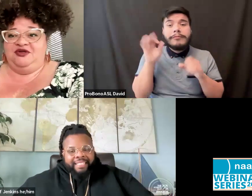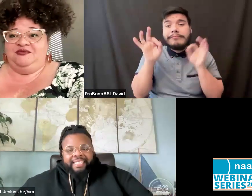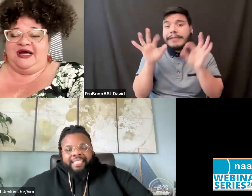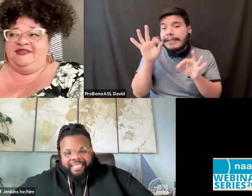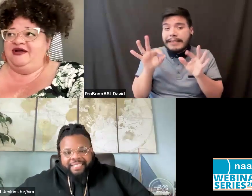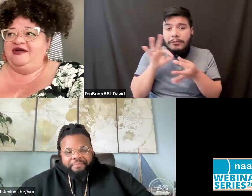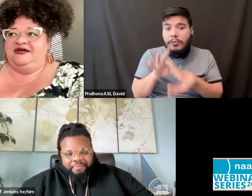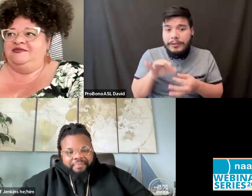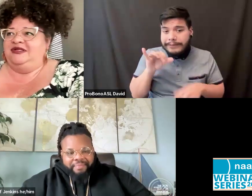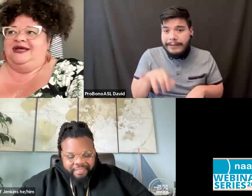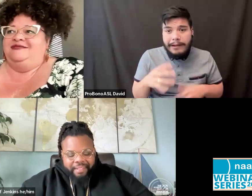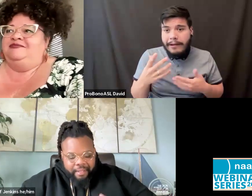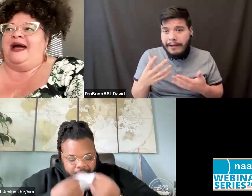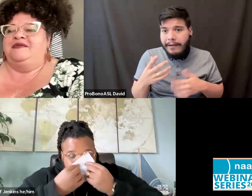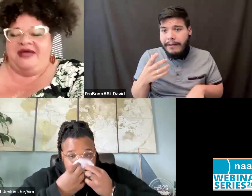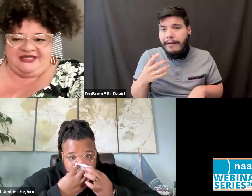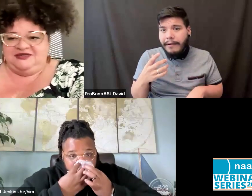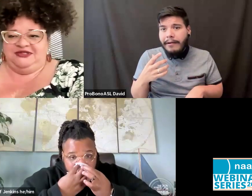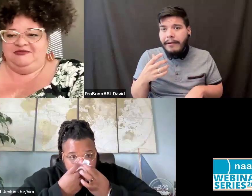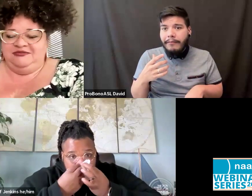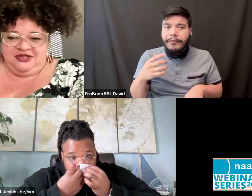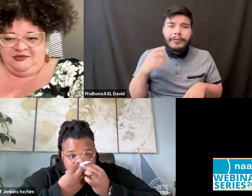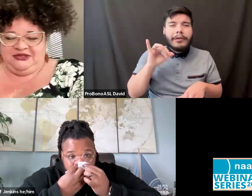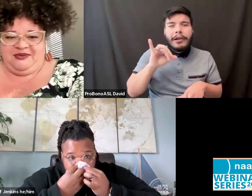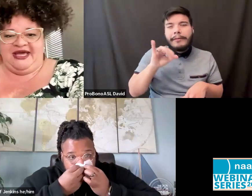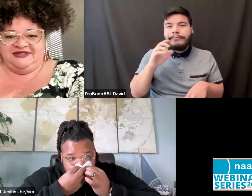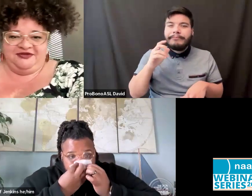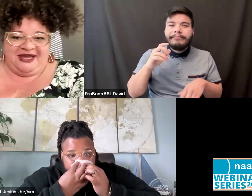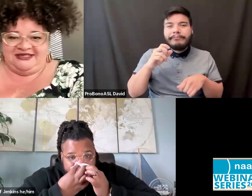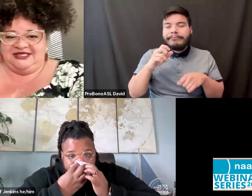you know, they're like bike pants with the, you know, the pads for the bikes